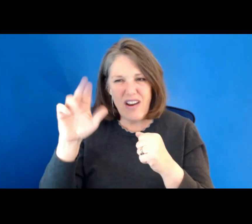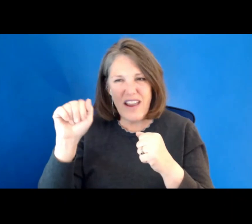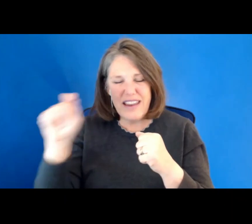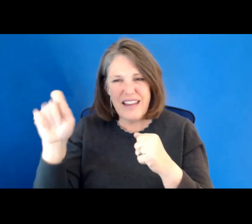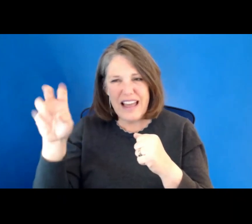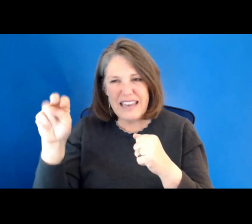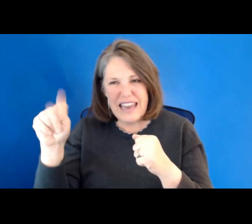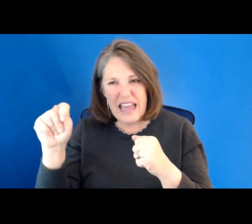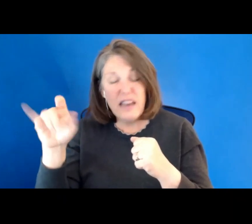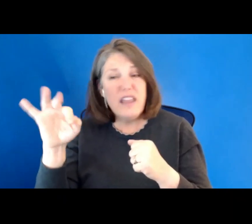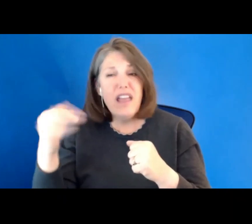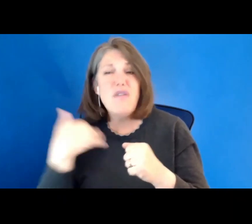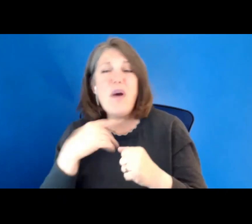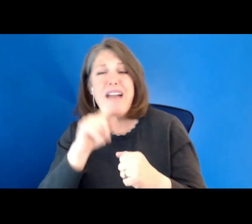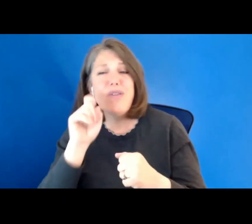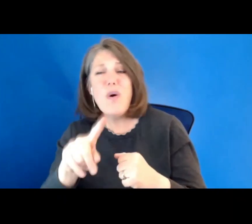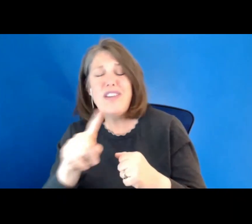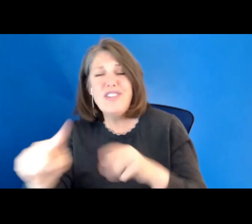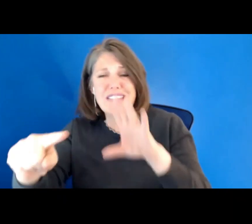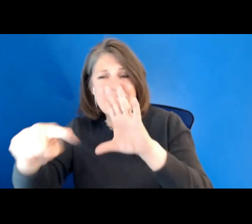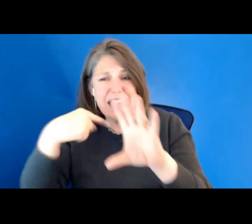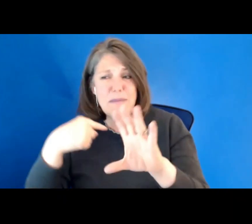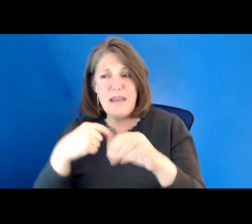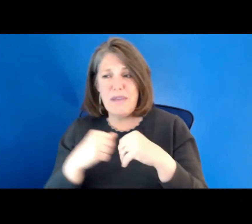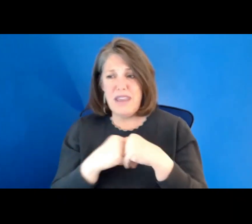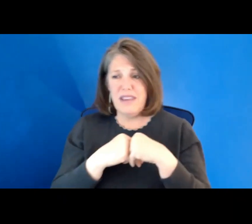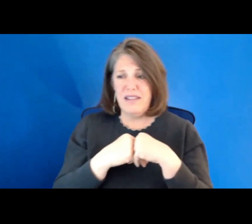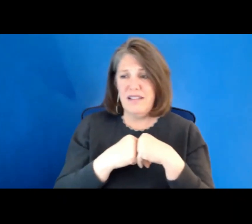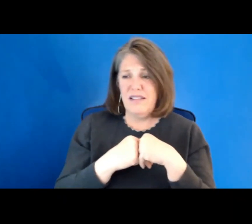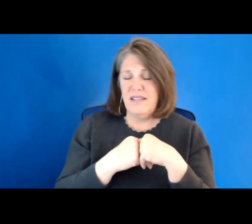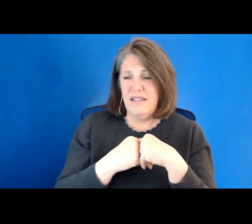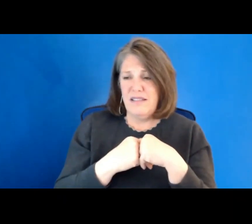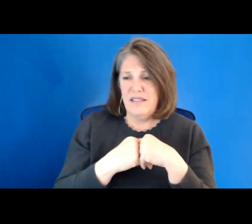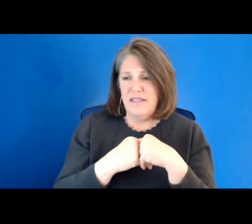Just e-mail me. 17:48:19 Tony?